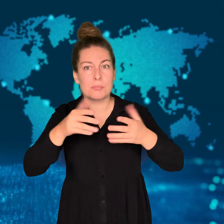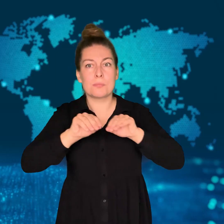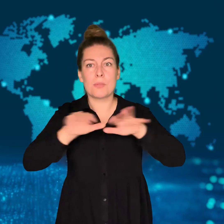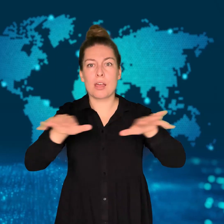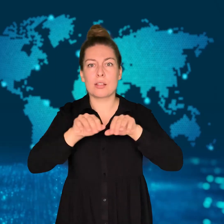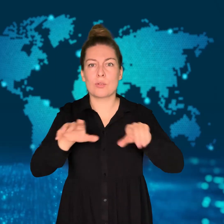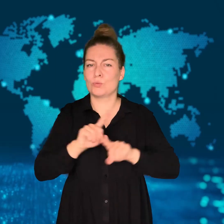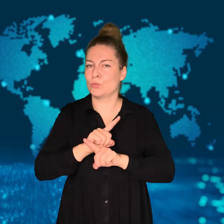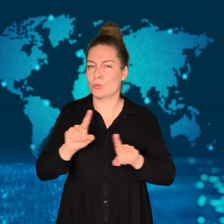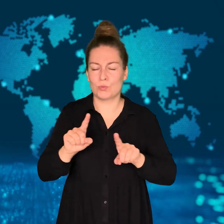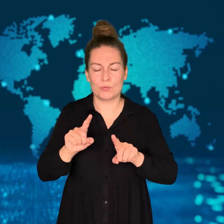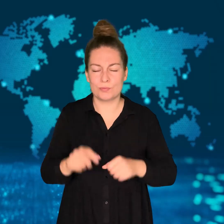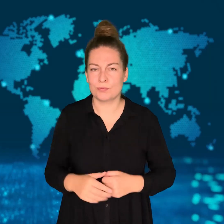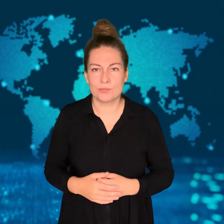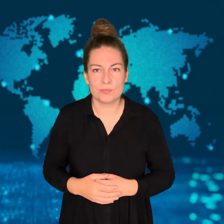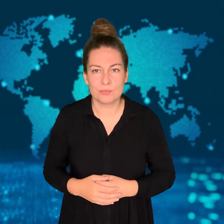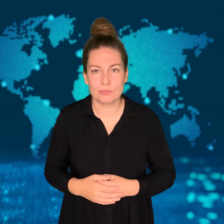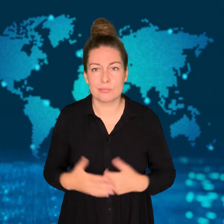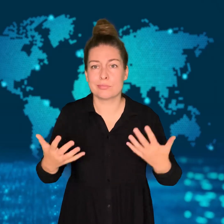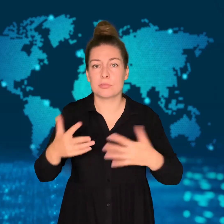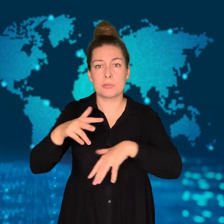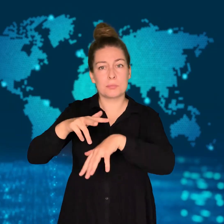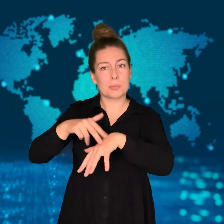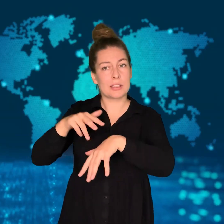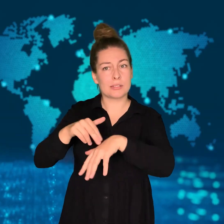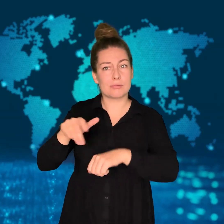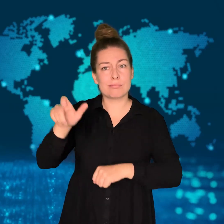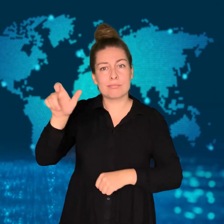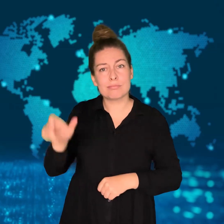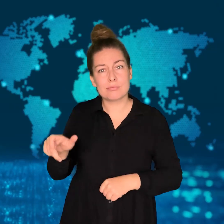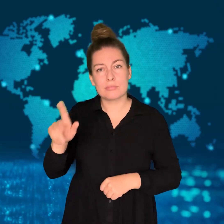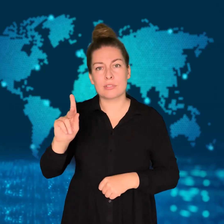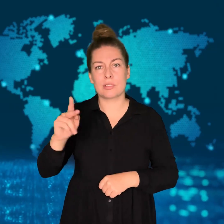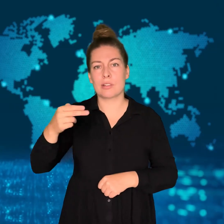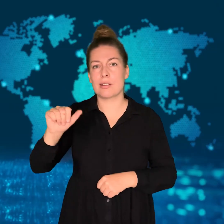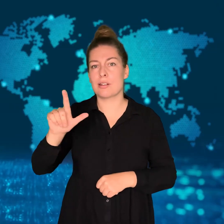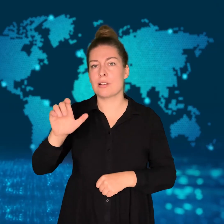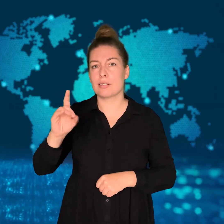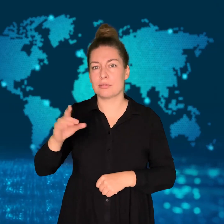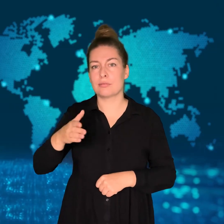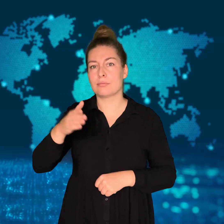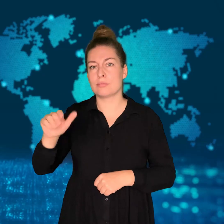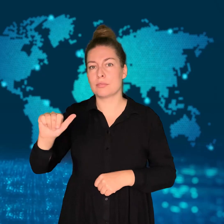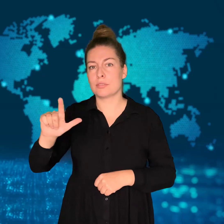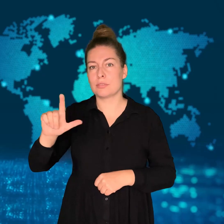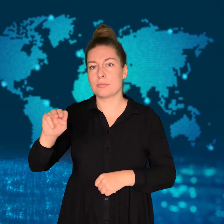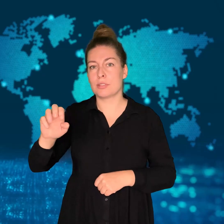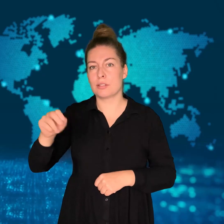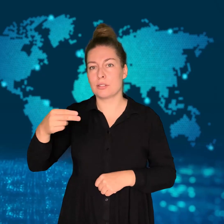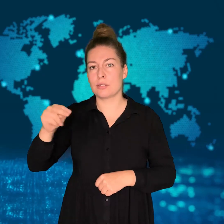A police source, Khaled Almehna, said the attack was